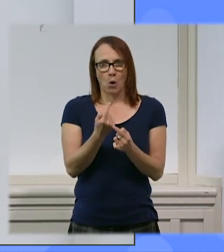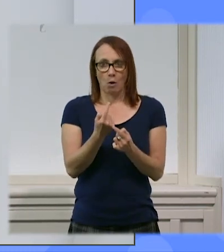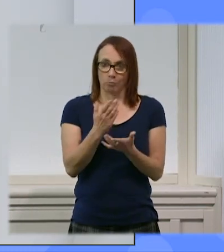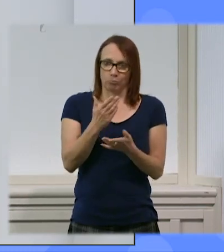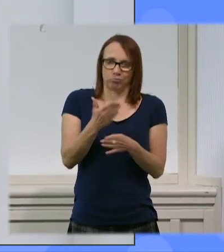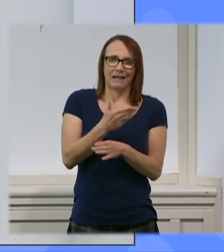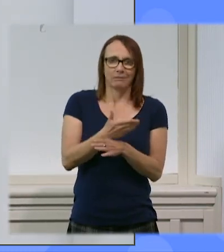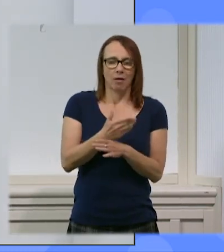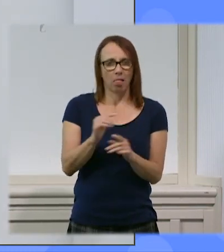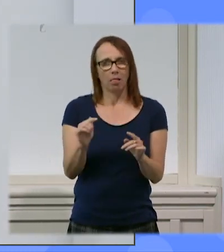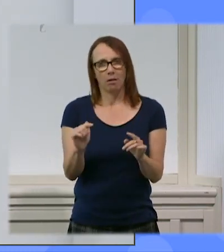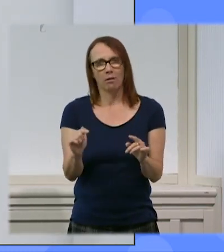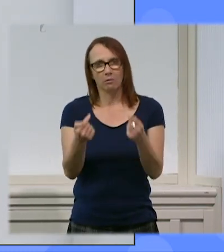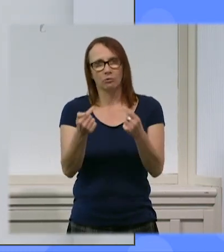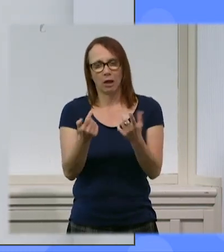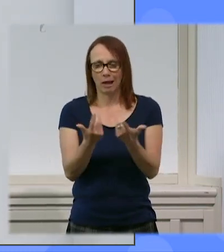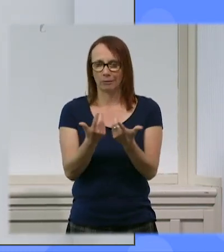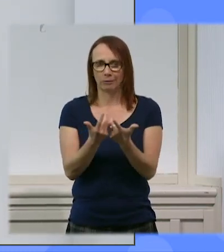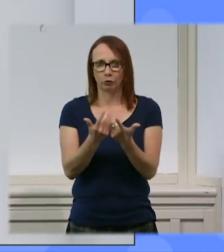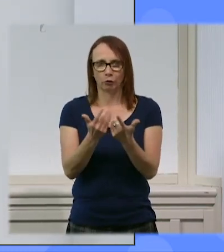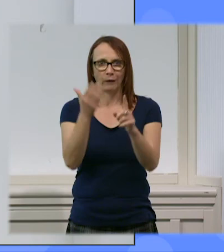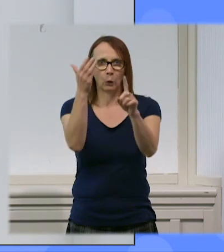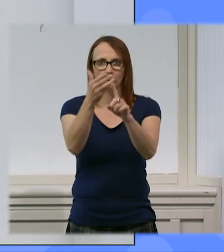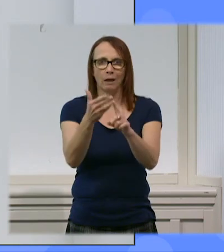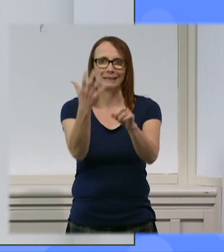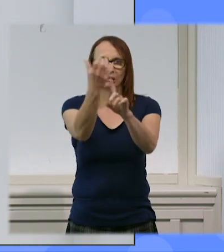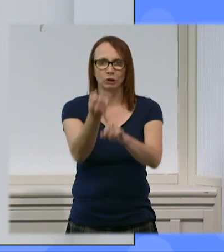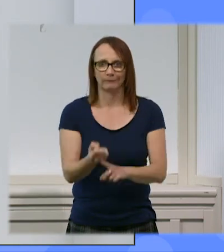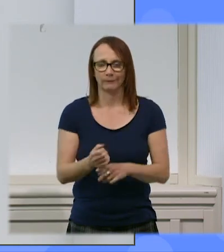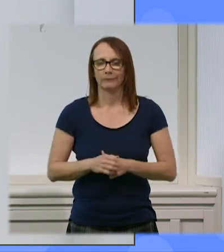challenges of hitting climate targets but the issue is not just about